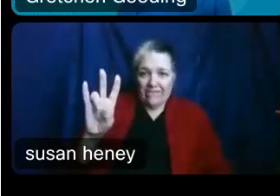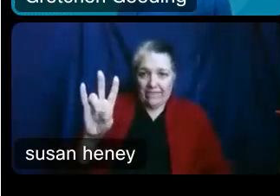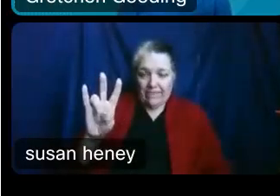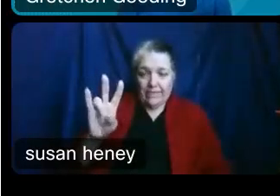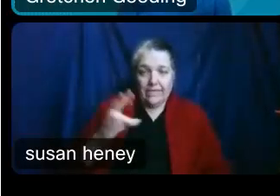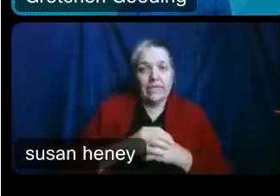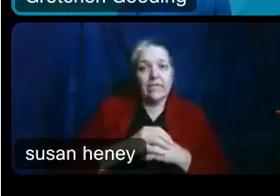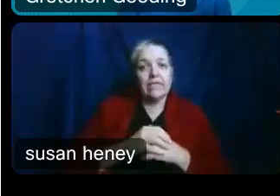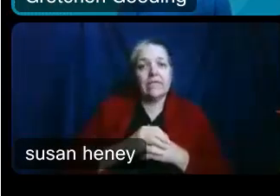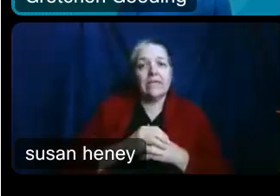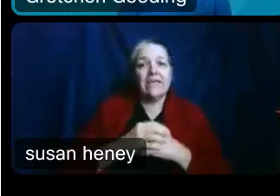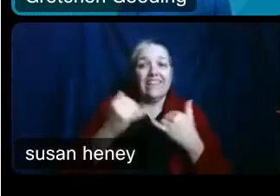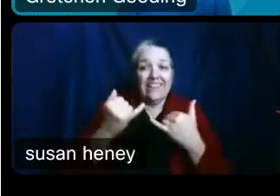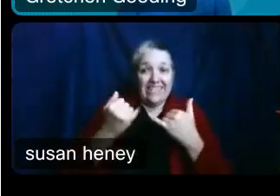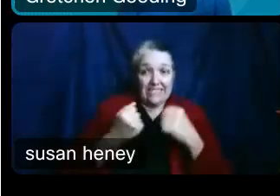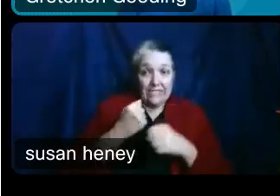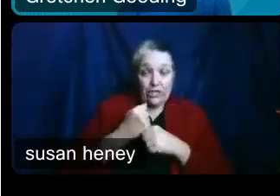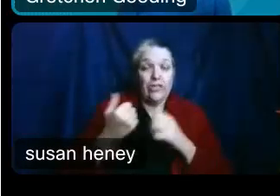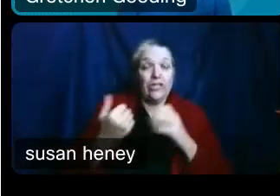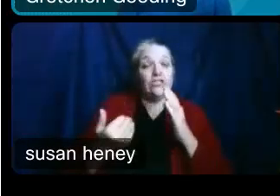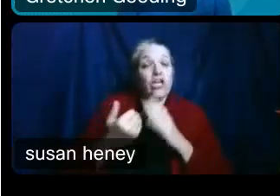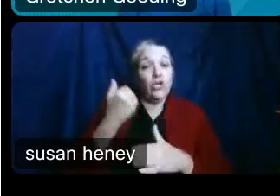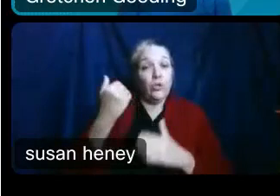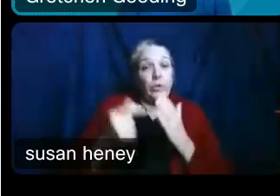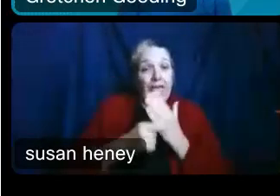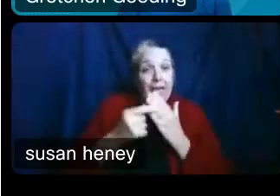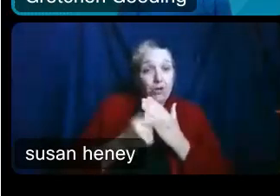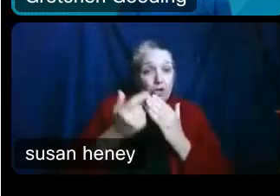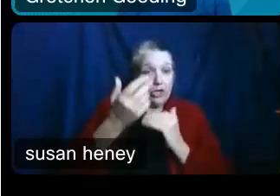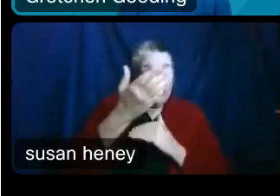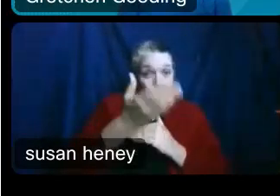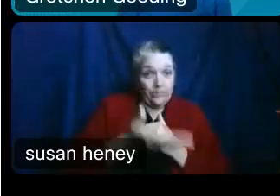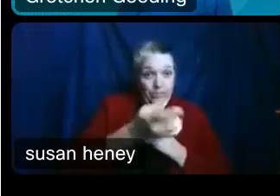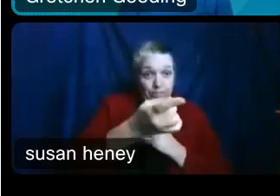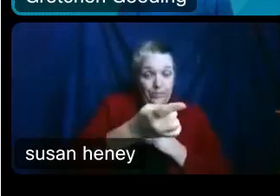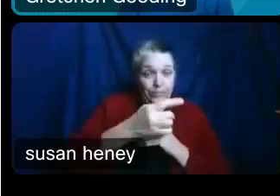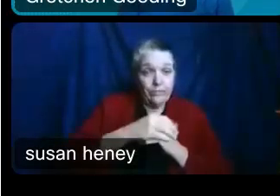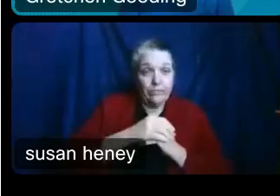handbook for the table-based summary file data users, similar to a handbook republished